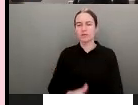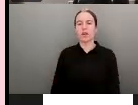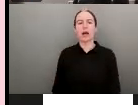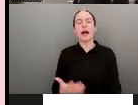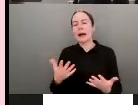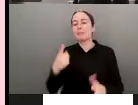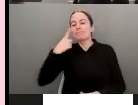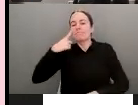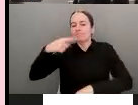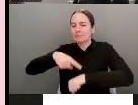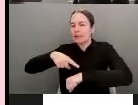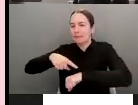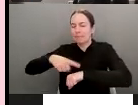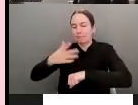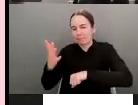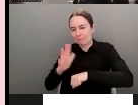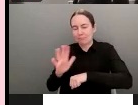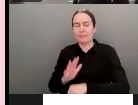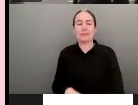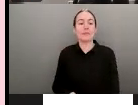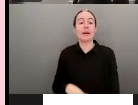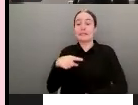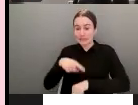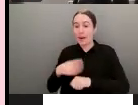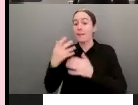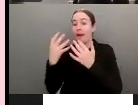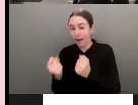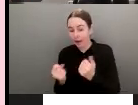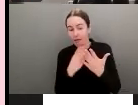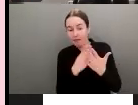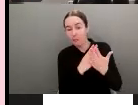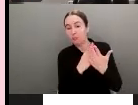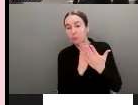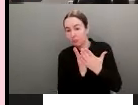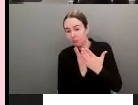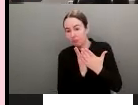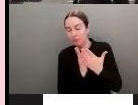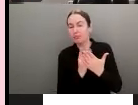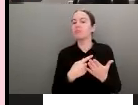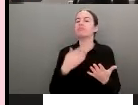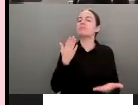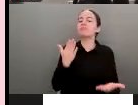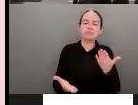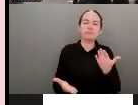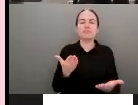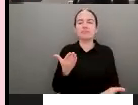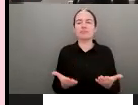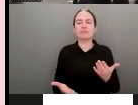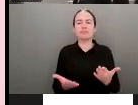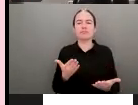how I do things and what we find. We might also test switch access.